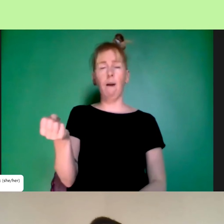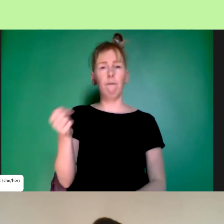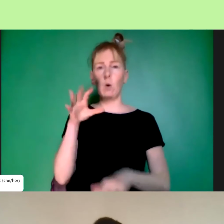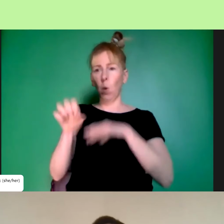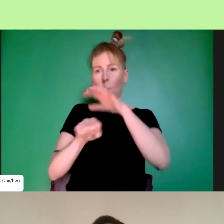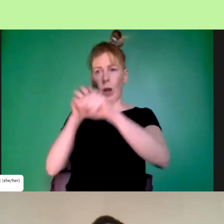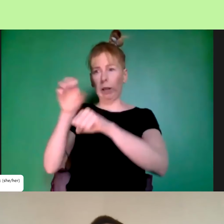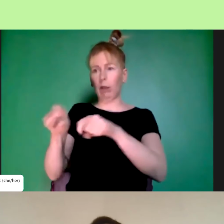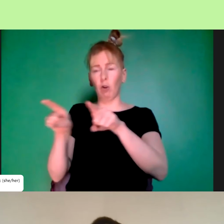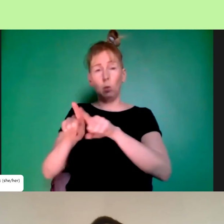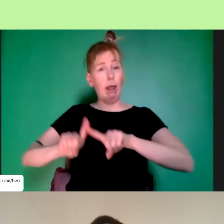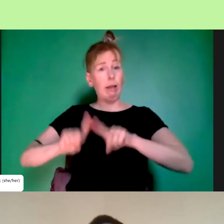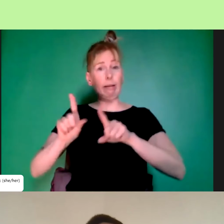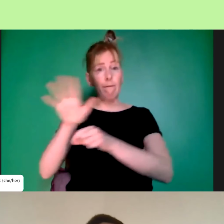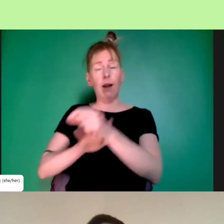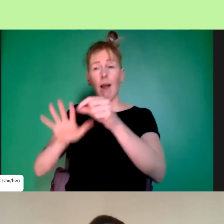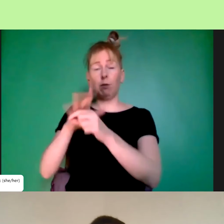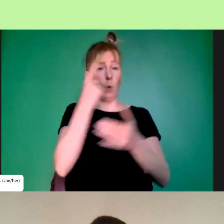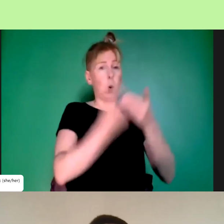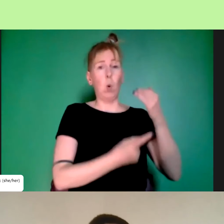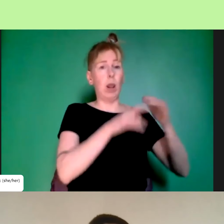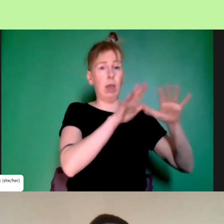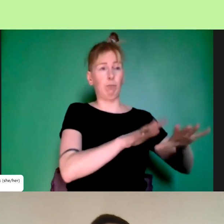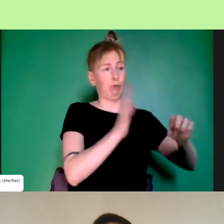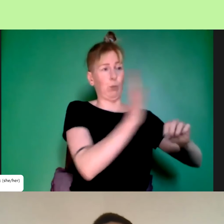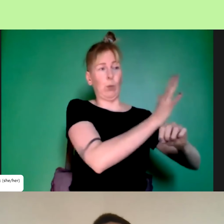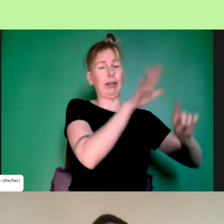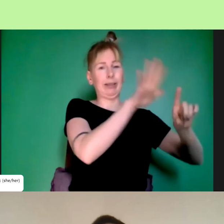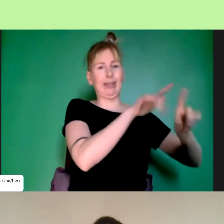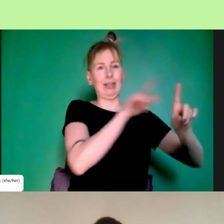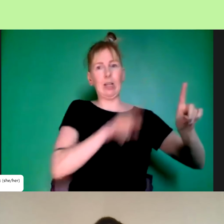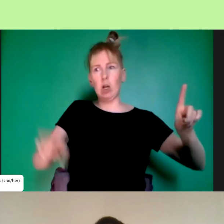And another bit, I think a part of decolonization is also recognising how we